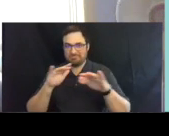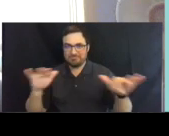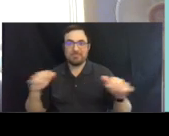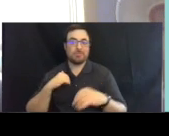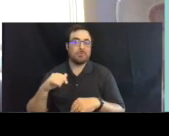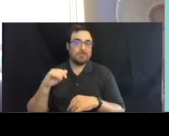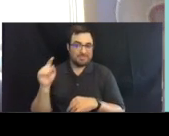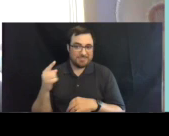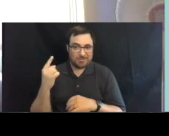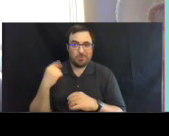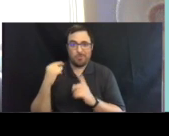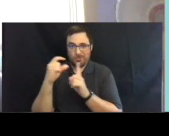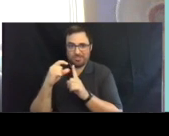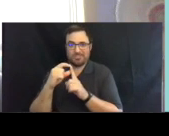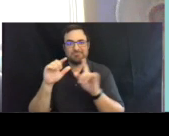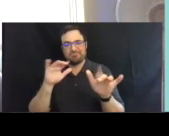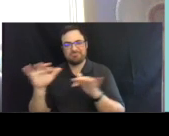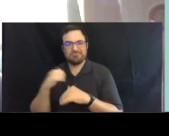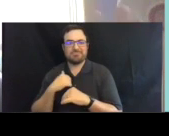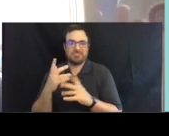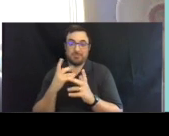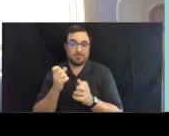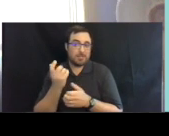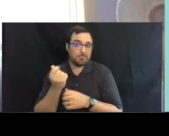He's even starting to put a couple words together, hooray!